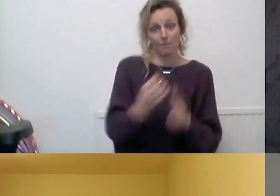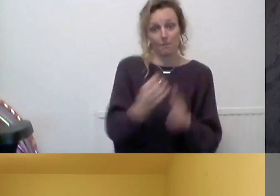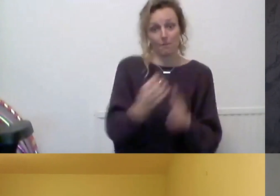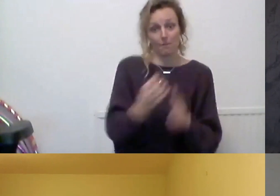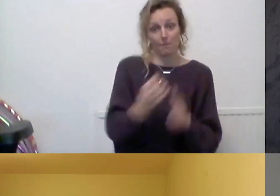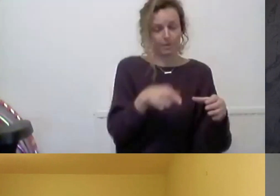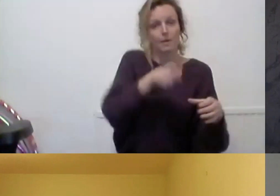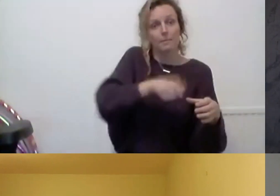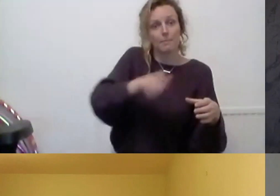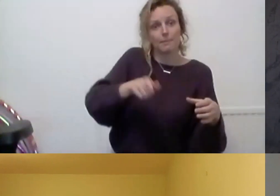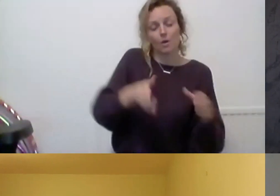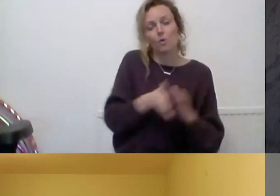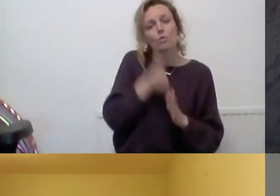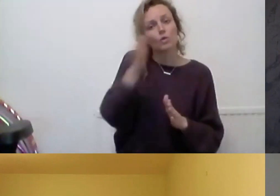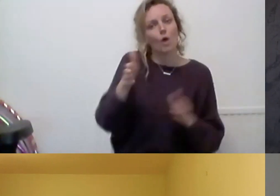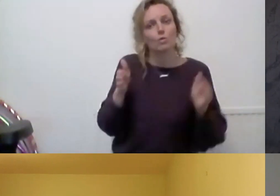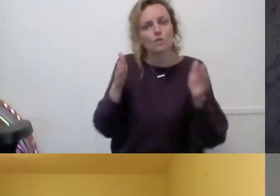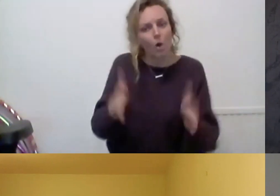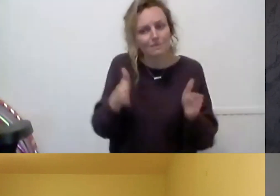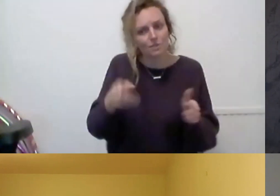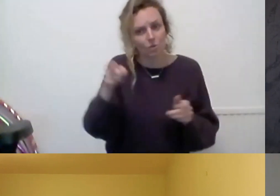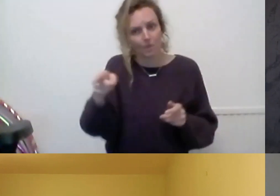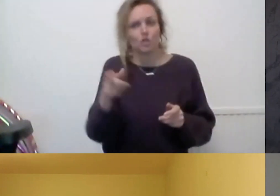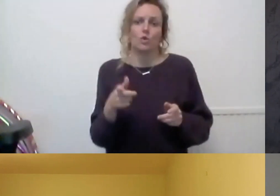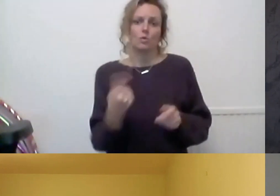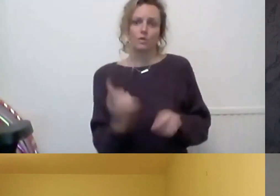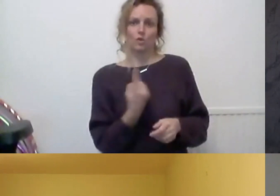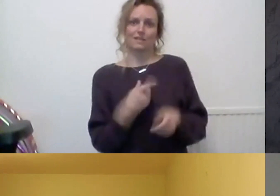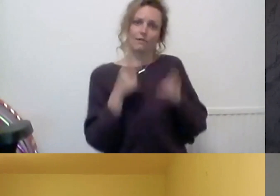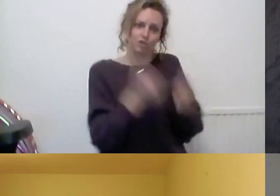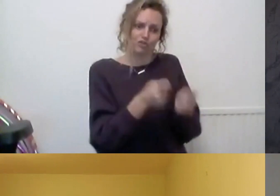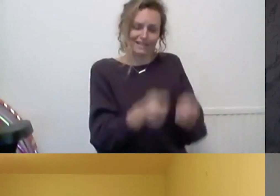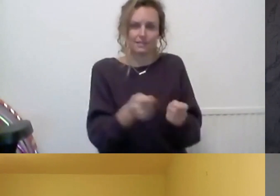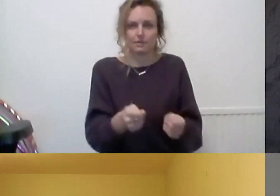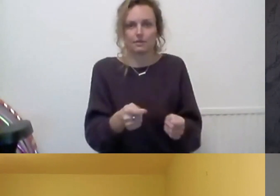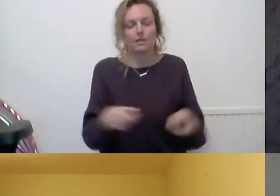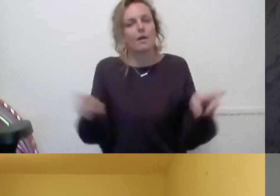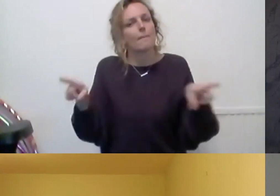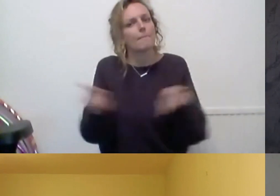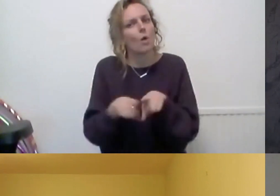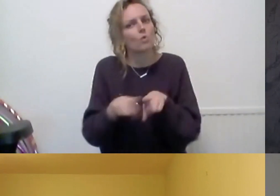Kapha is talking about a lot of his patients who have experienced a complete change in lifestyle.